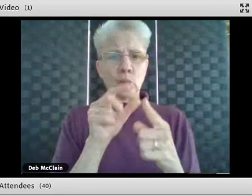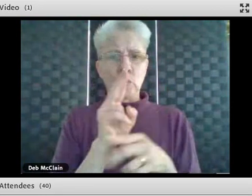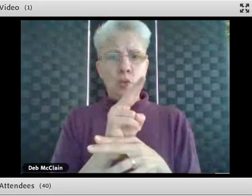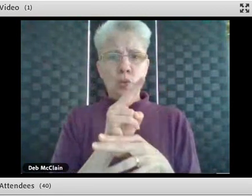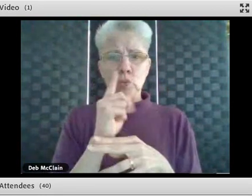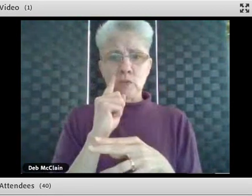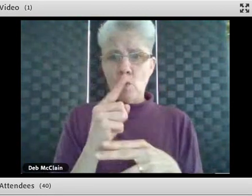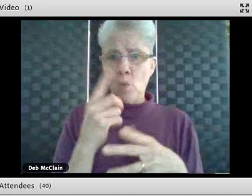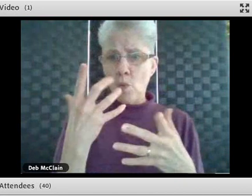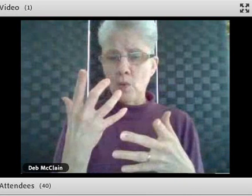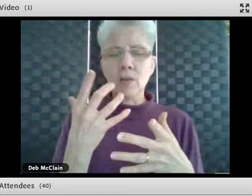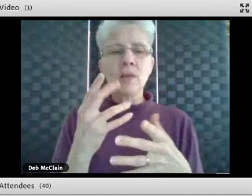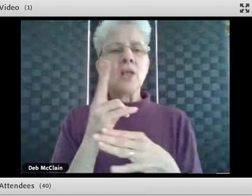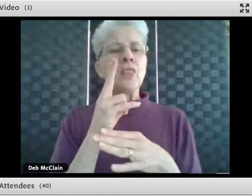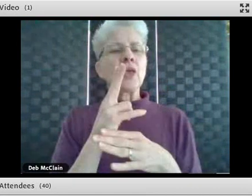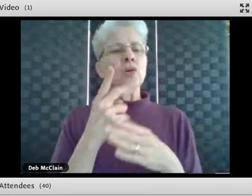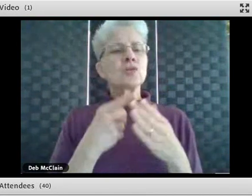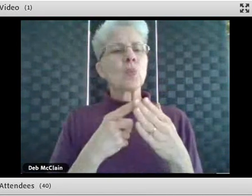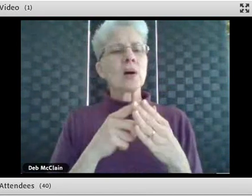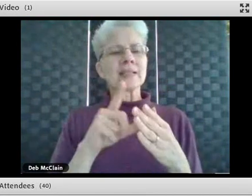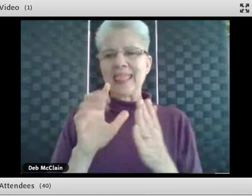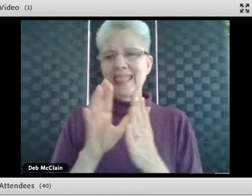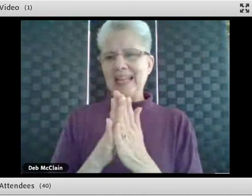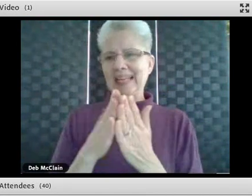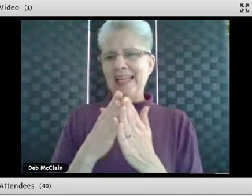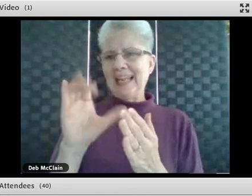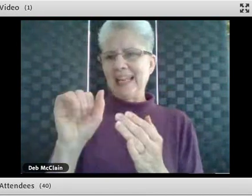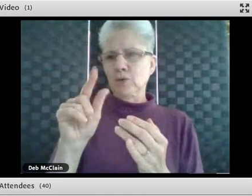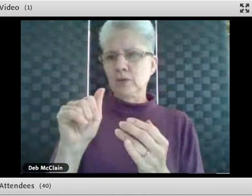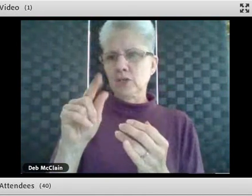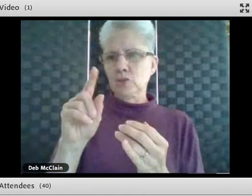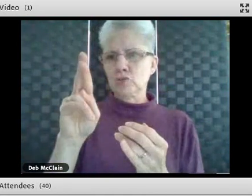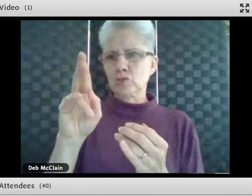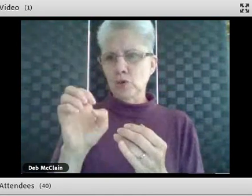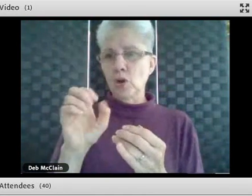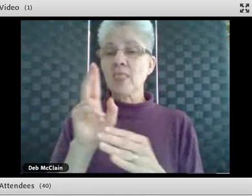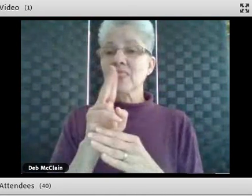They use what's in the literature. So, they include a heading or change a heading